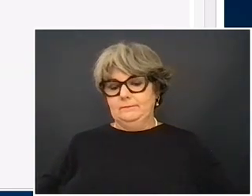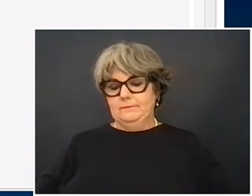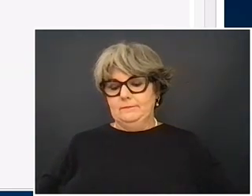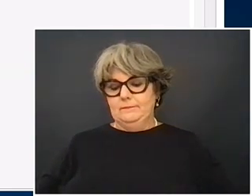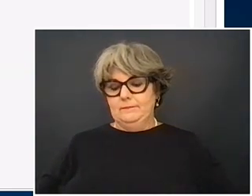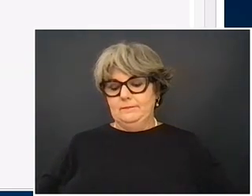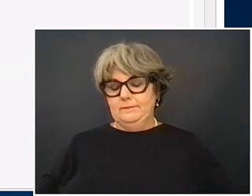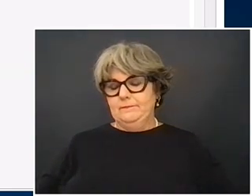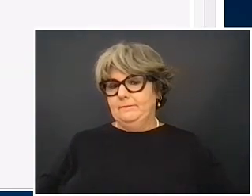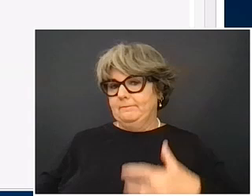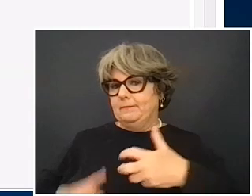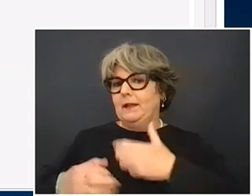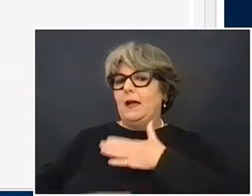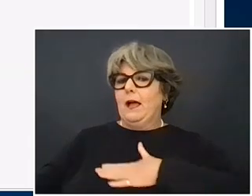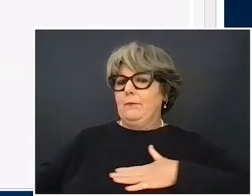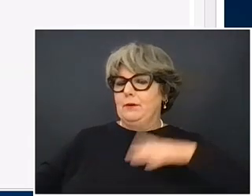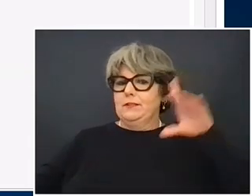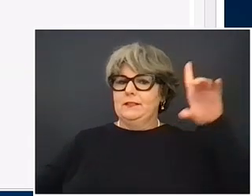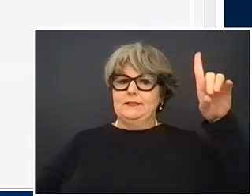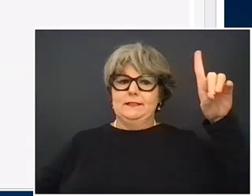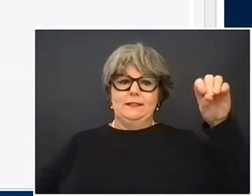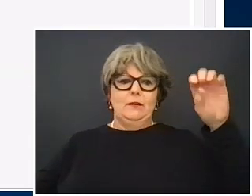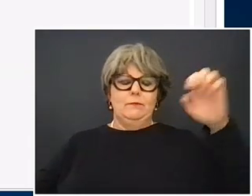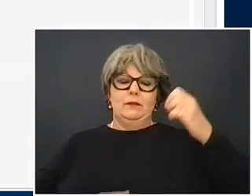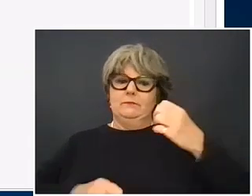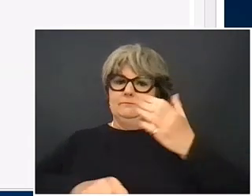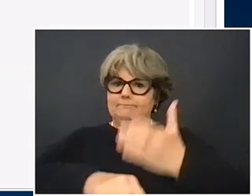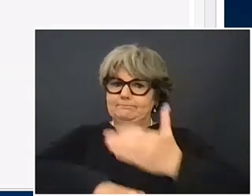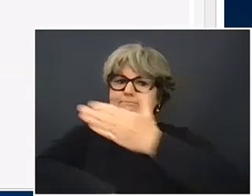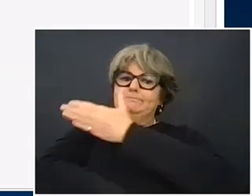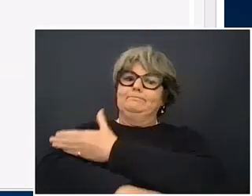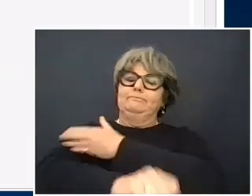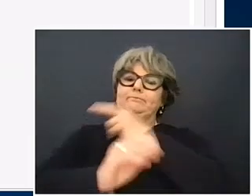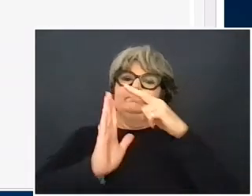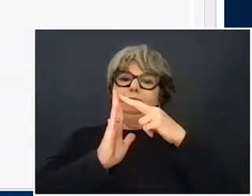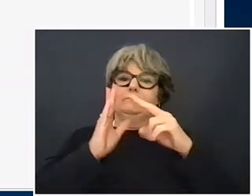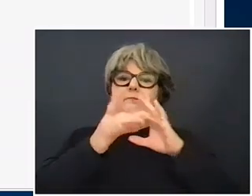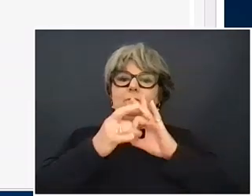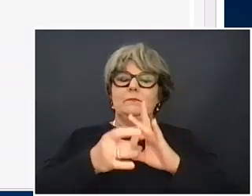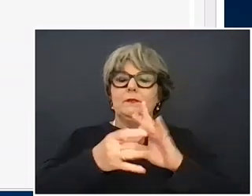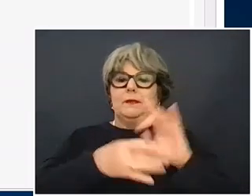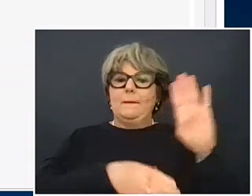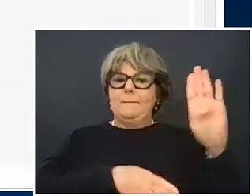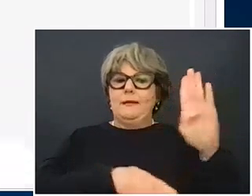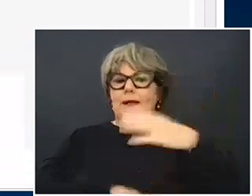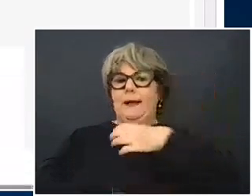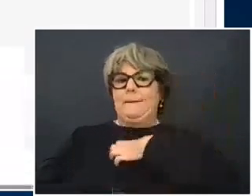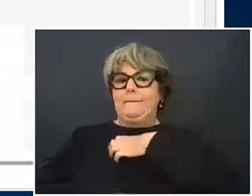appreciate the Department's substantial improvements to the regulations governing the complaint processes and subsequent new